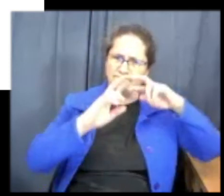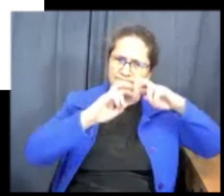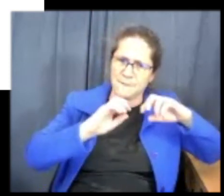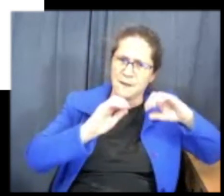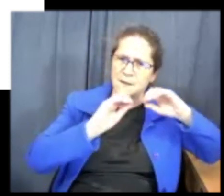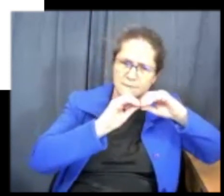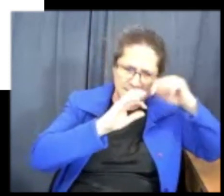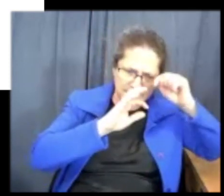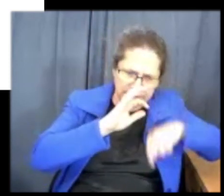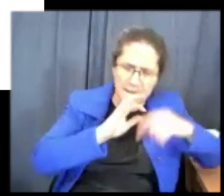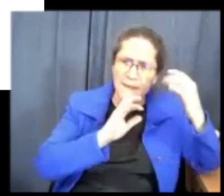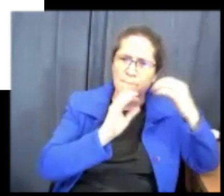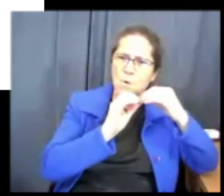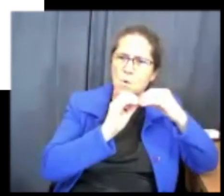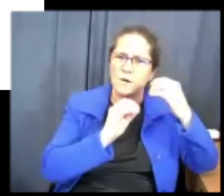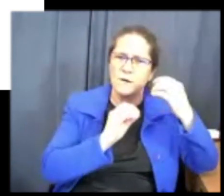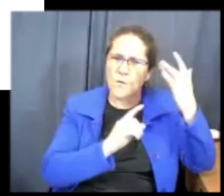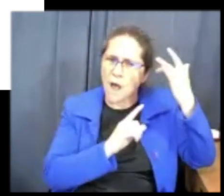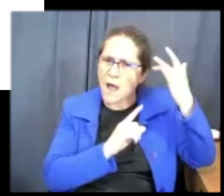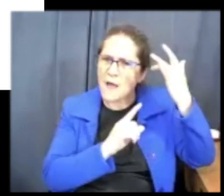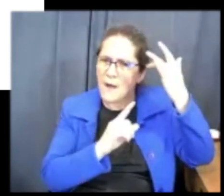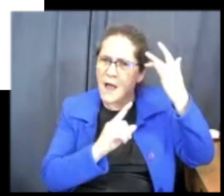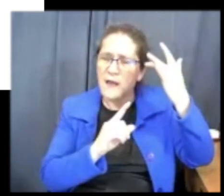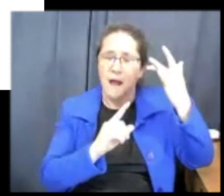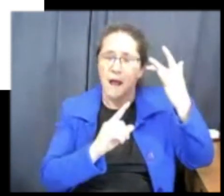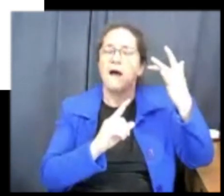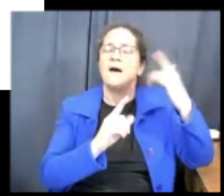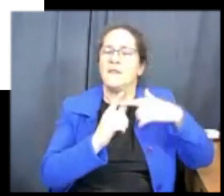like why this is happening, it actually took us into some correlation data.